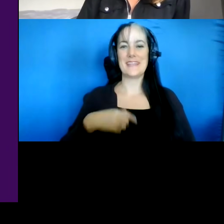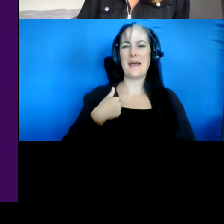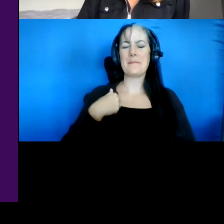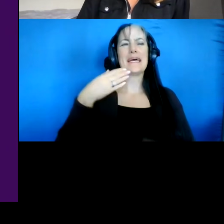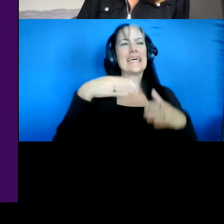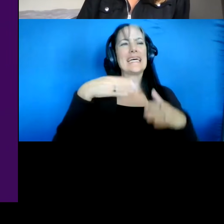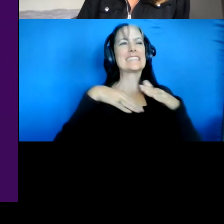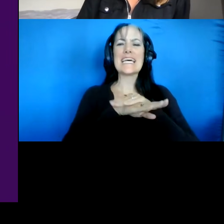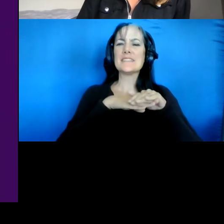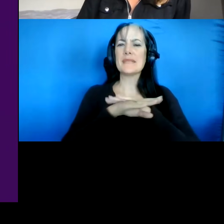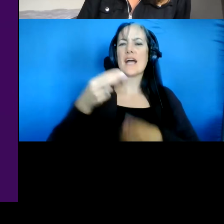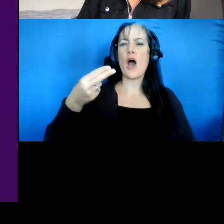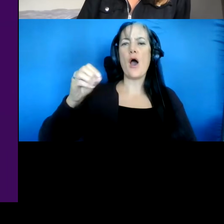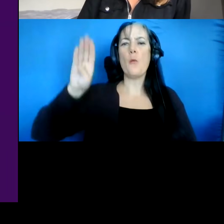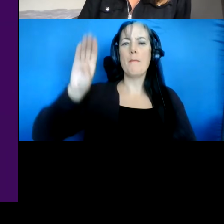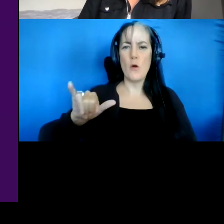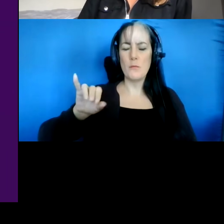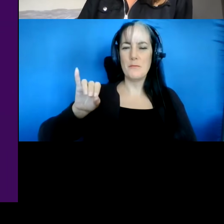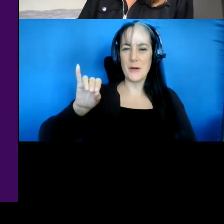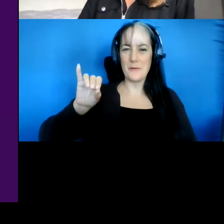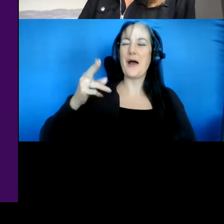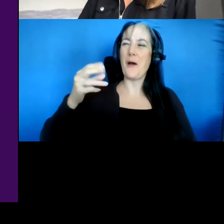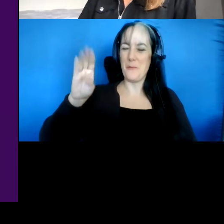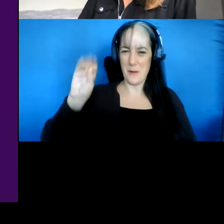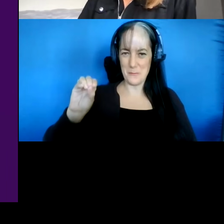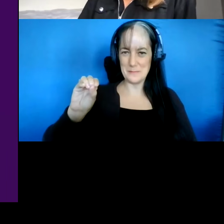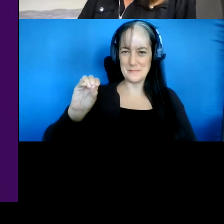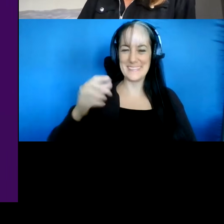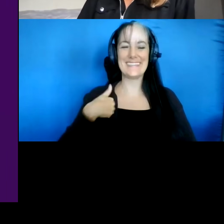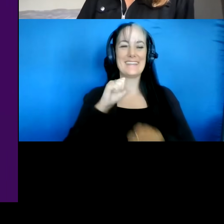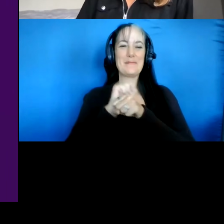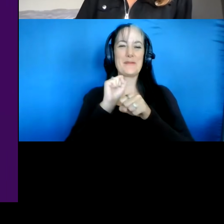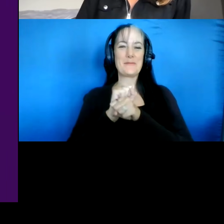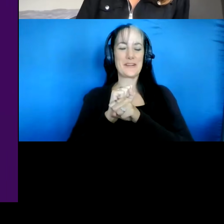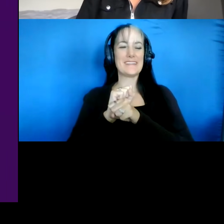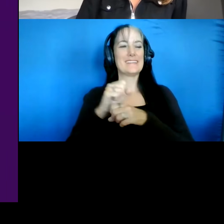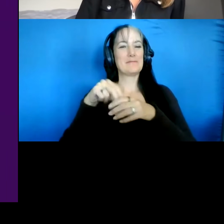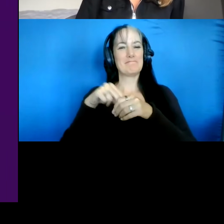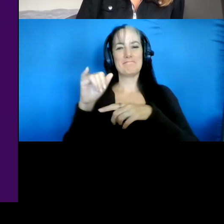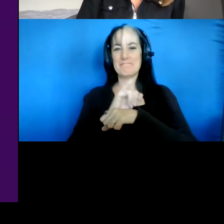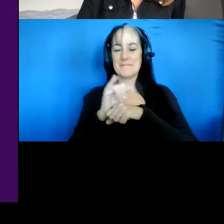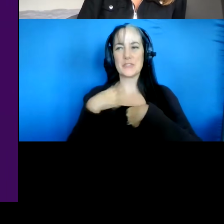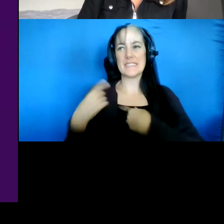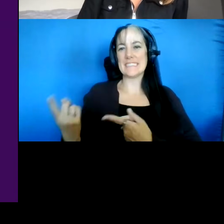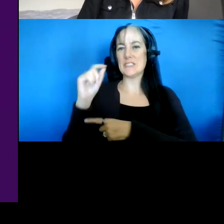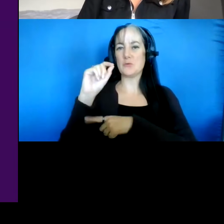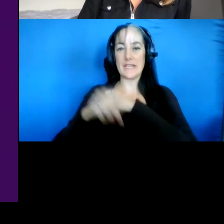myself, I have been working in this area for over 20 years now. I currently I work at a